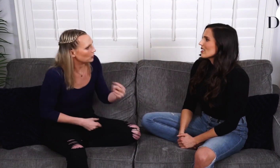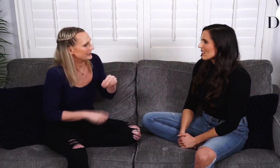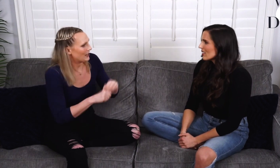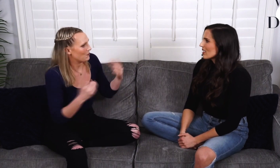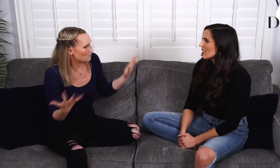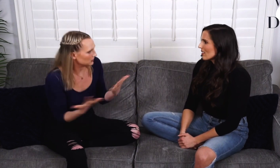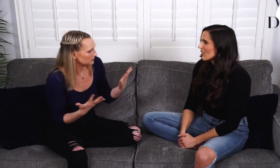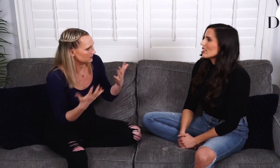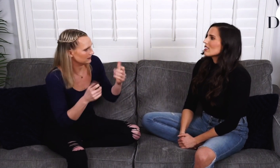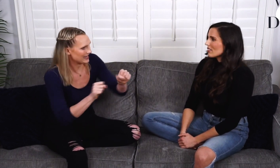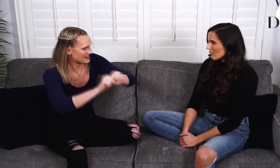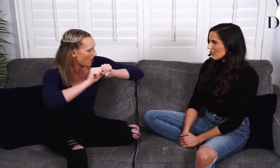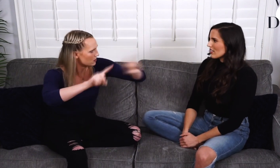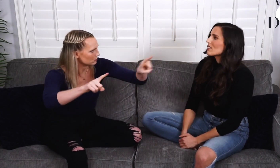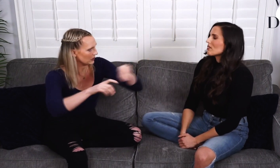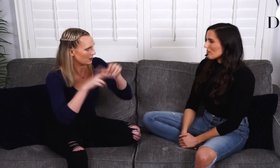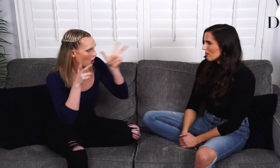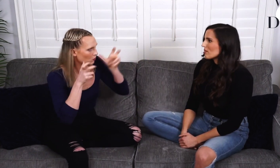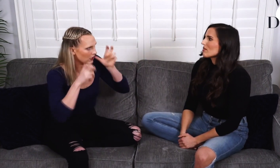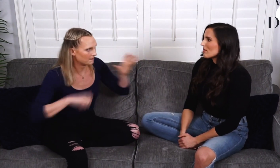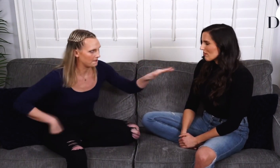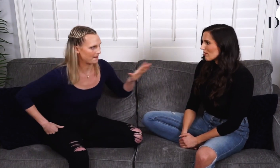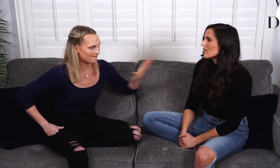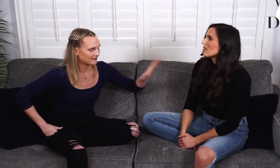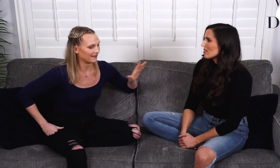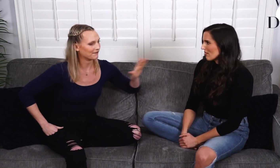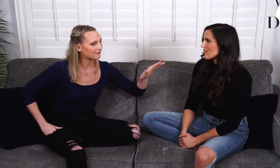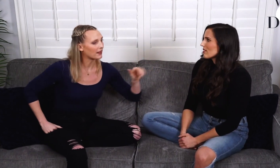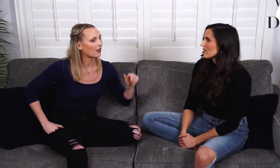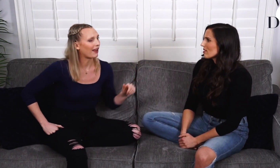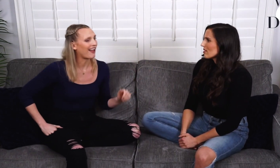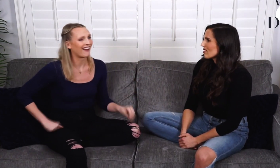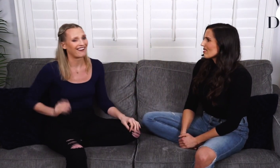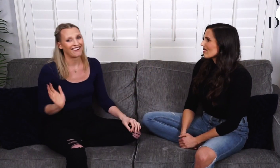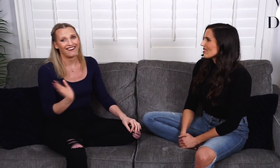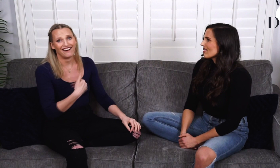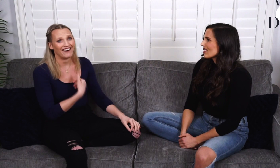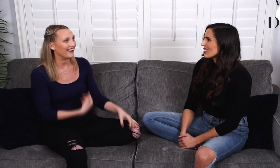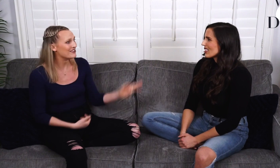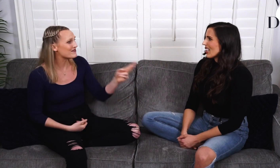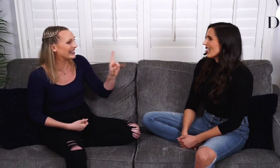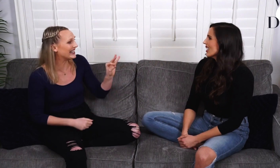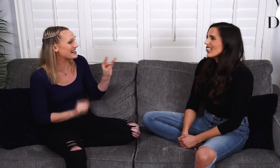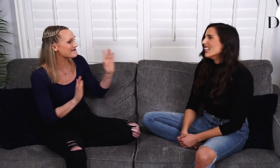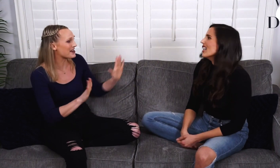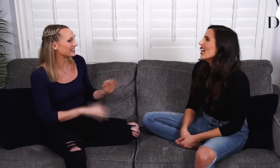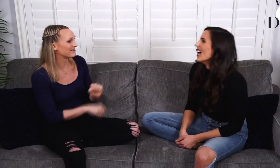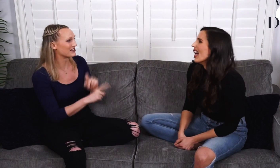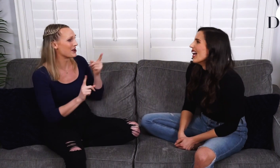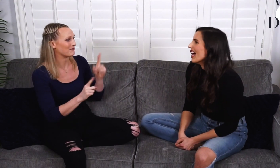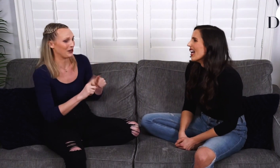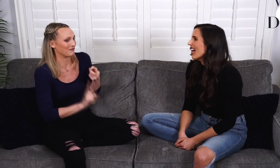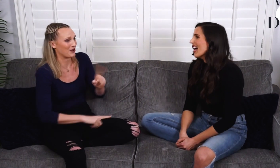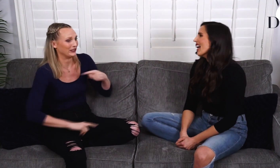know, I wanted to make sure I had a voice in what the audience was going to hear. And then after a few take some like you guys did amazing work